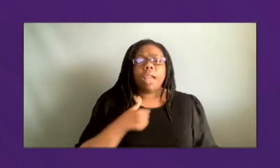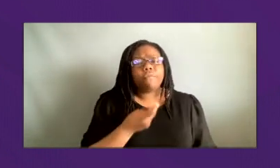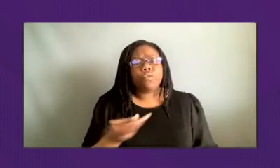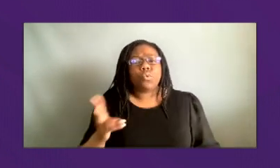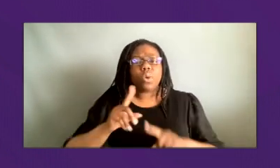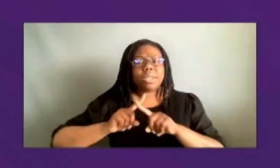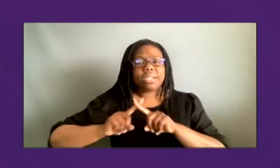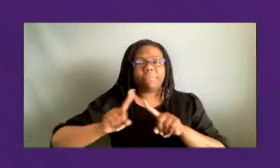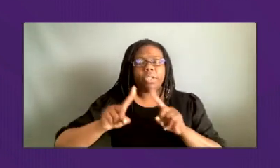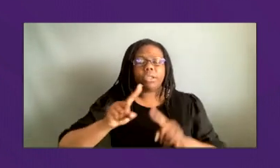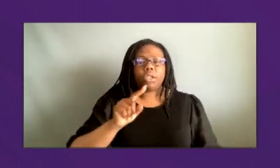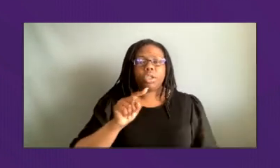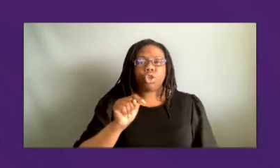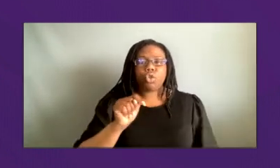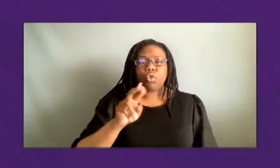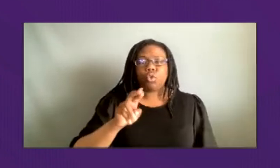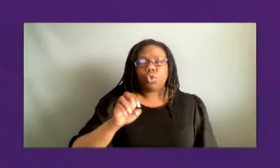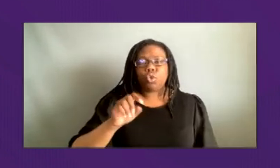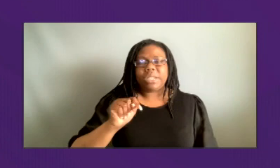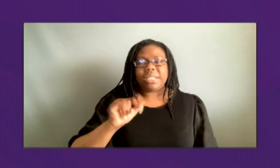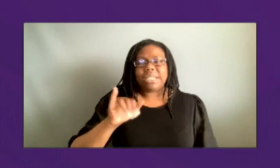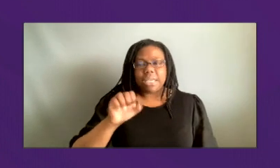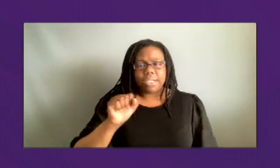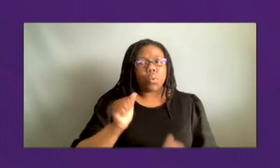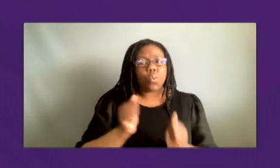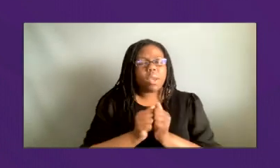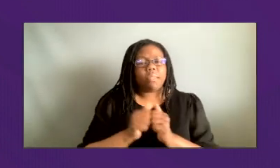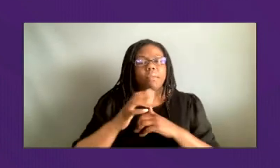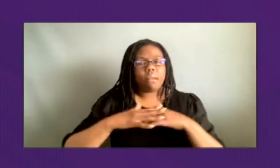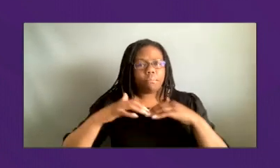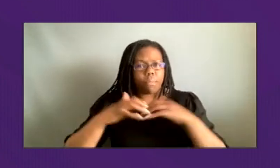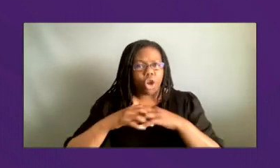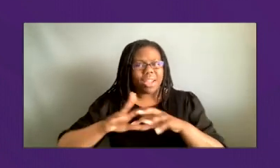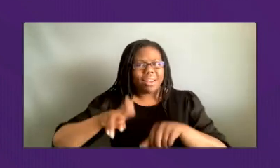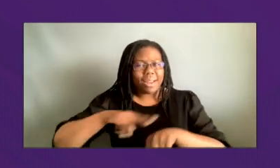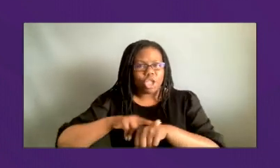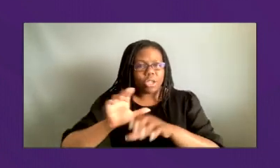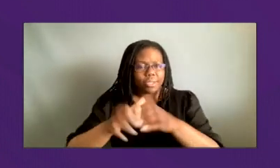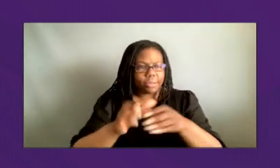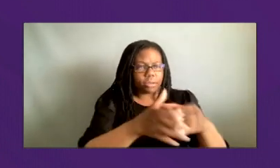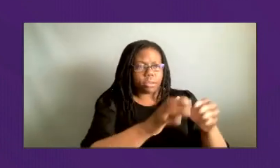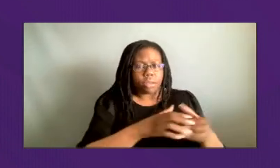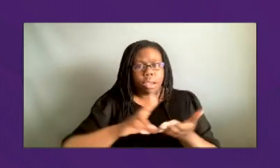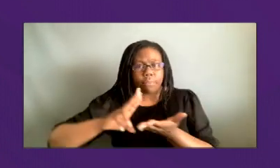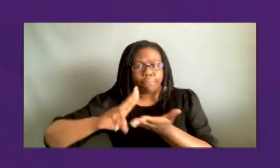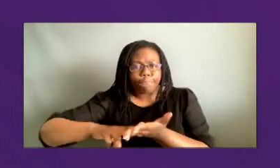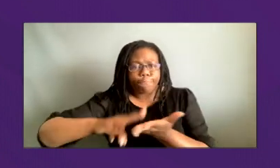had a very tough decision to make when facing the challenge of this US policy and these treaties.